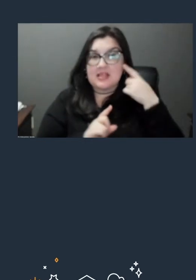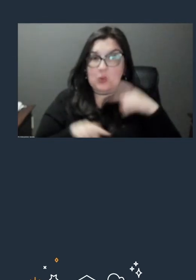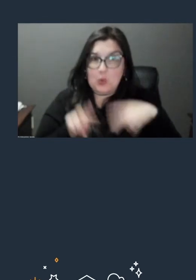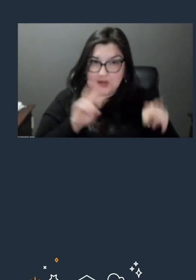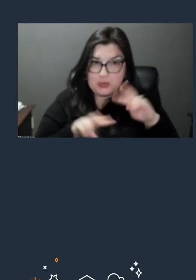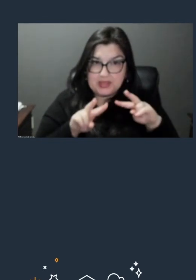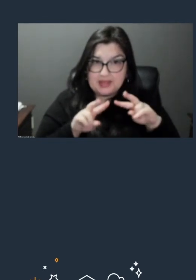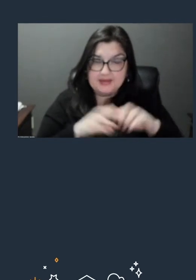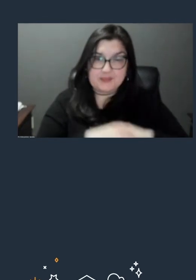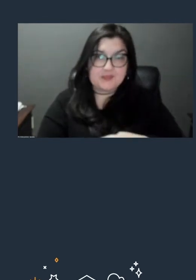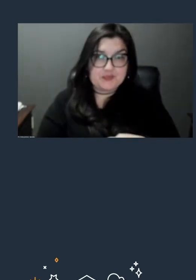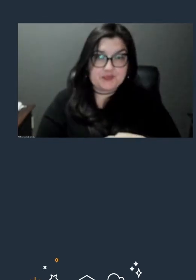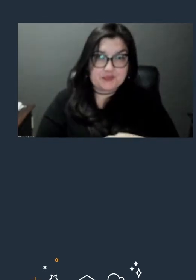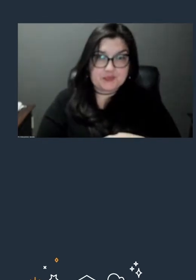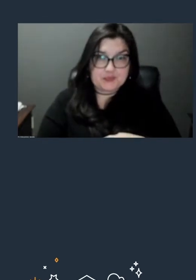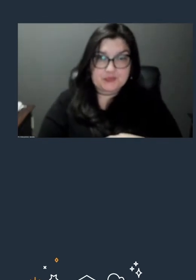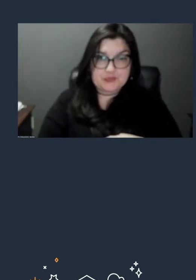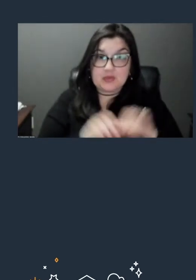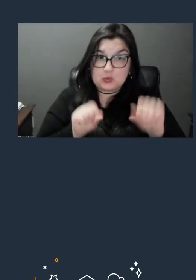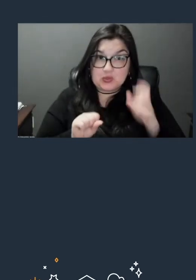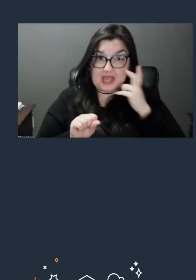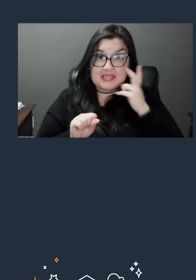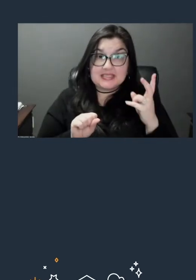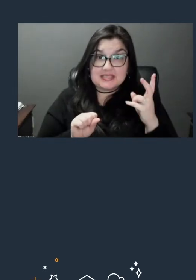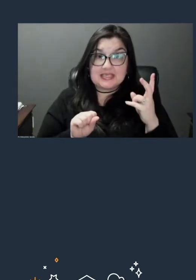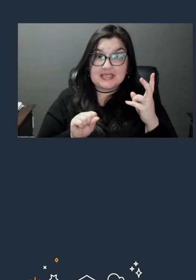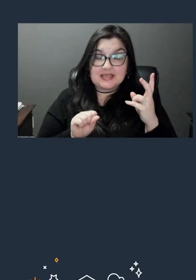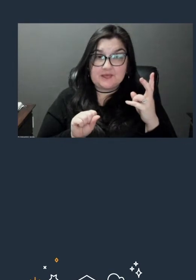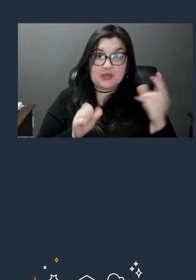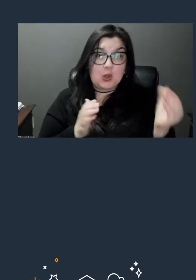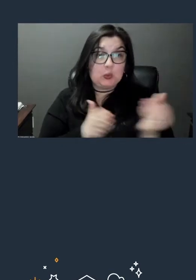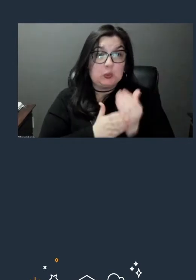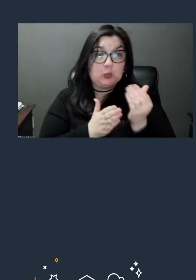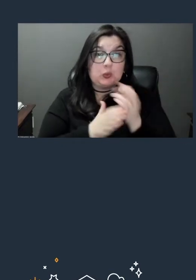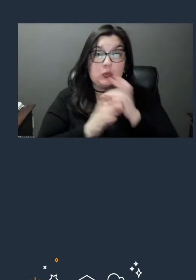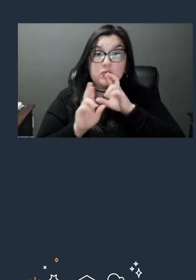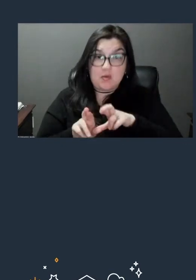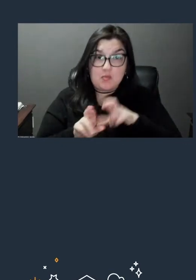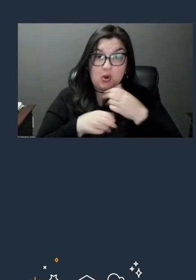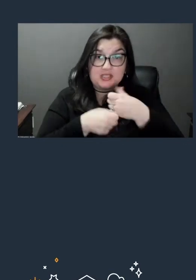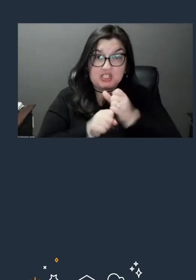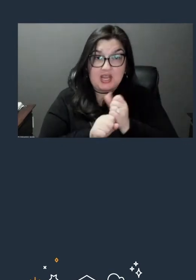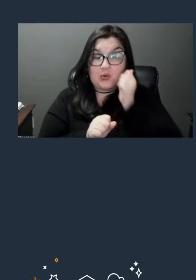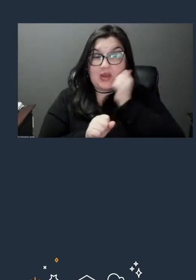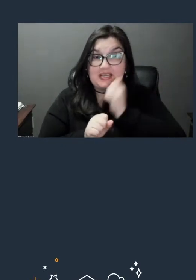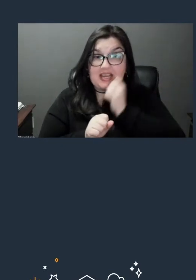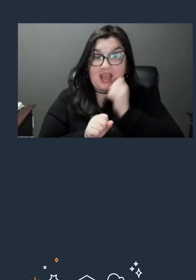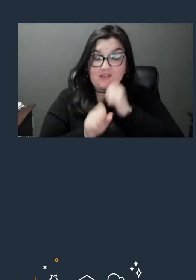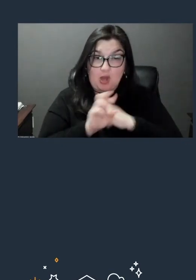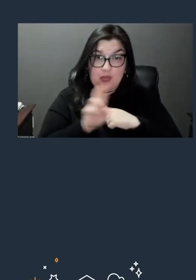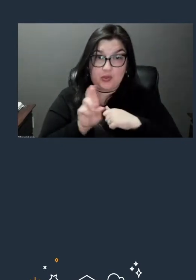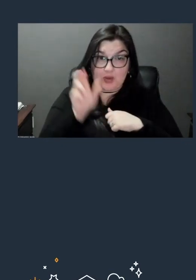So here, as you can see that a new report is generated every day, and on the right-hand side, you can see the report link.